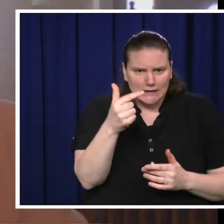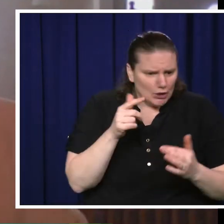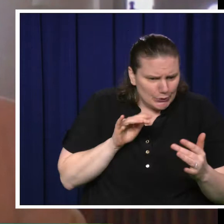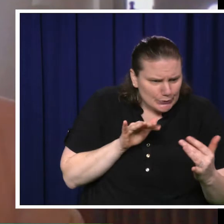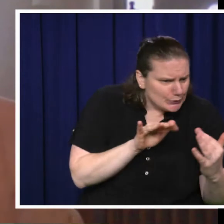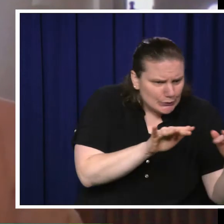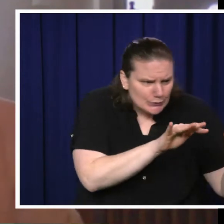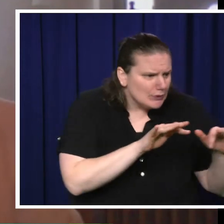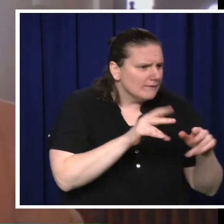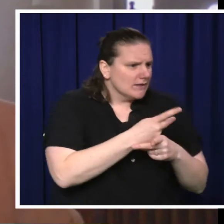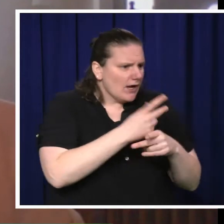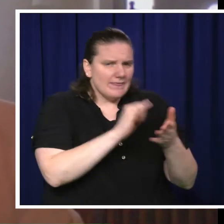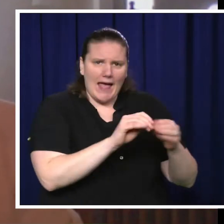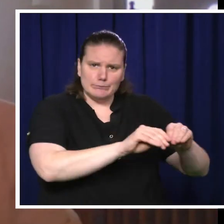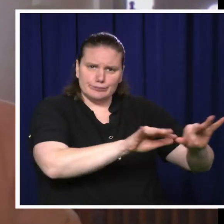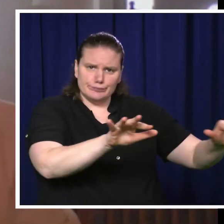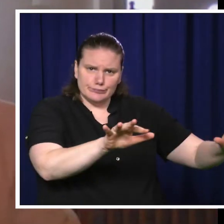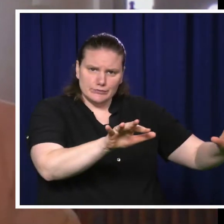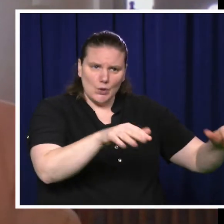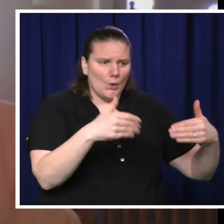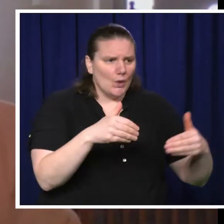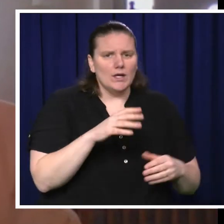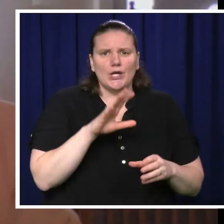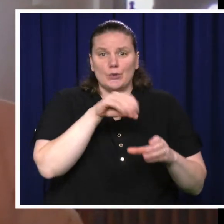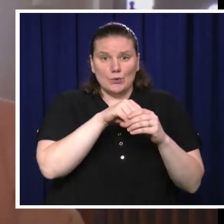tracing and other tests relating to managing the outbreak.